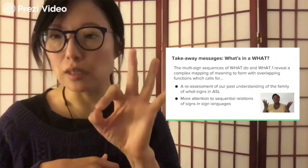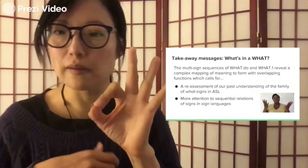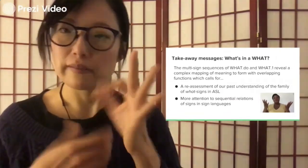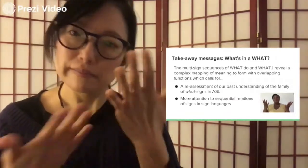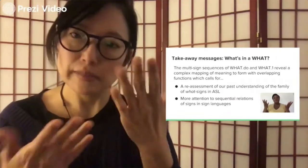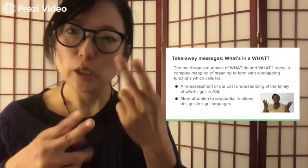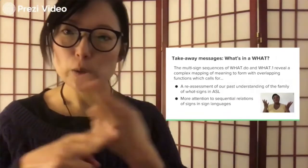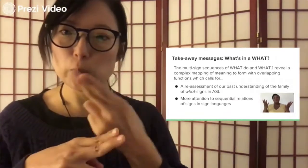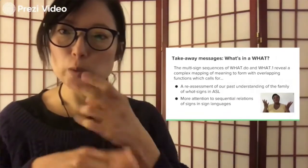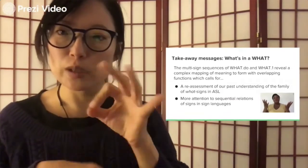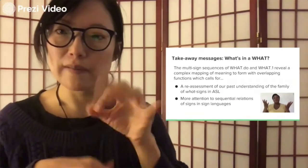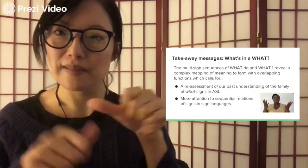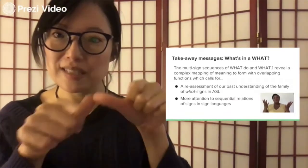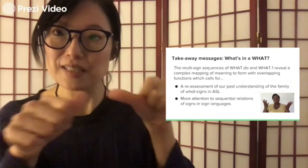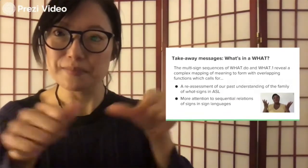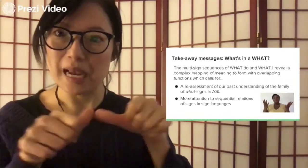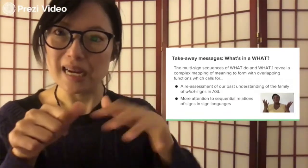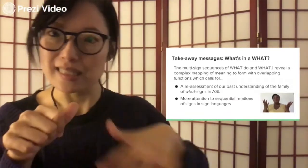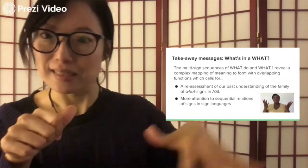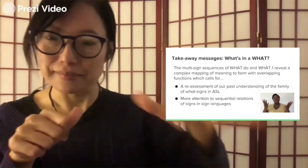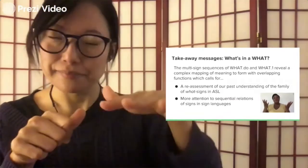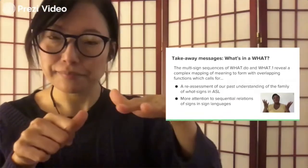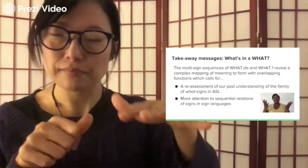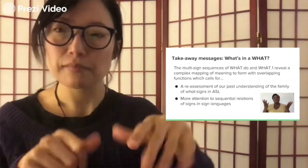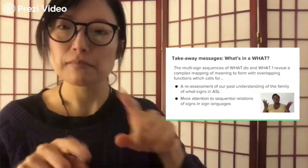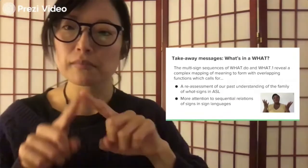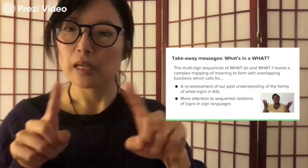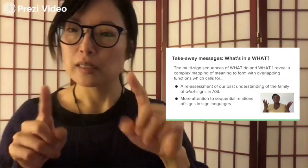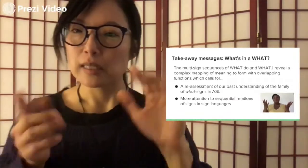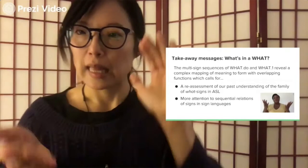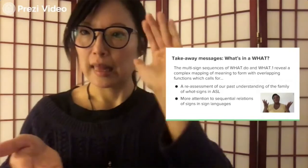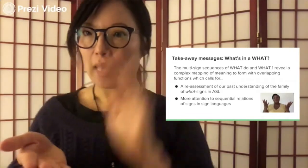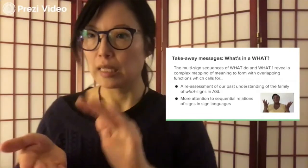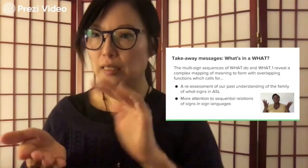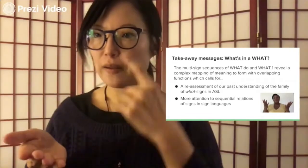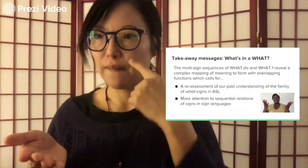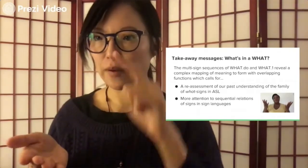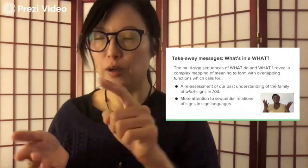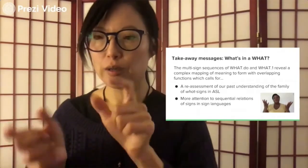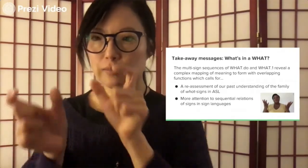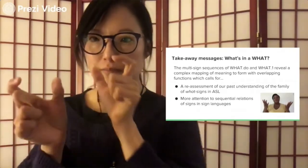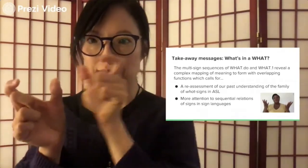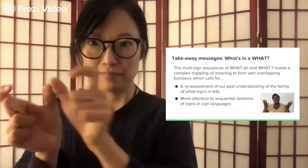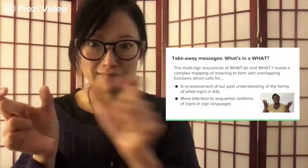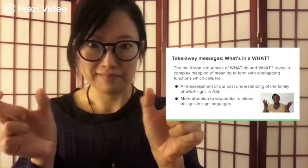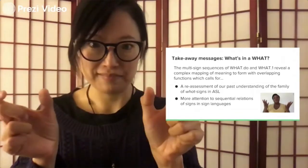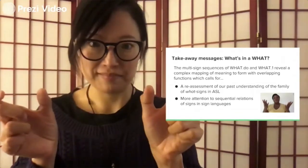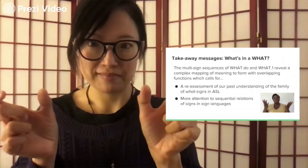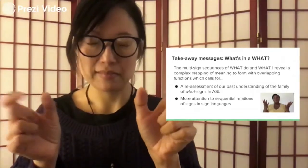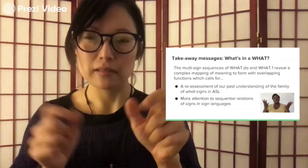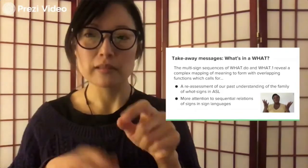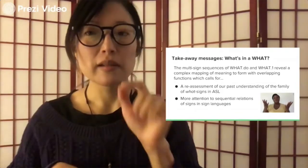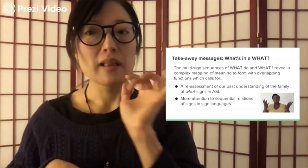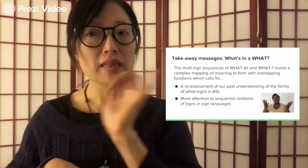because of the use of space, but less research on the sequential